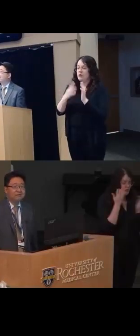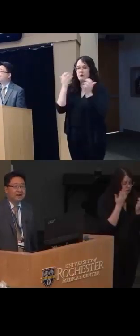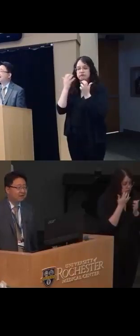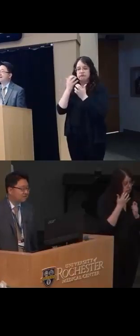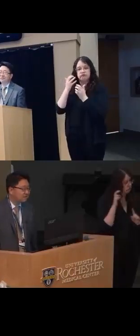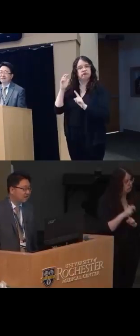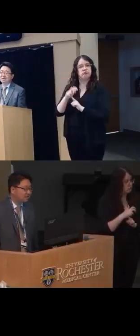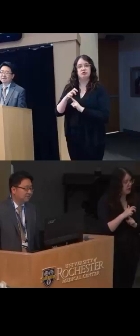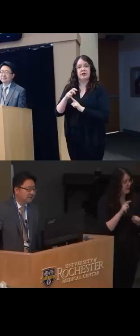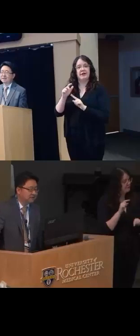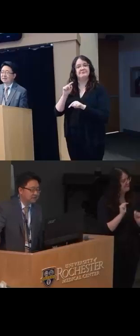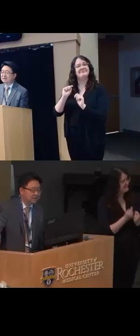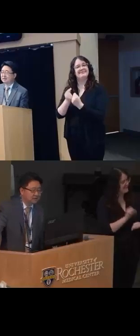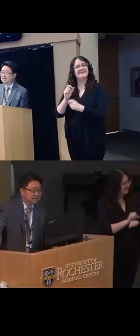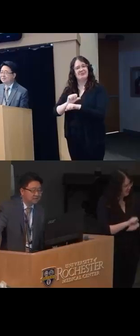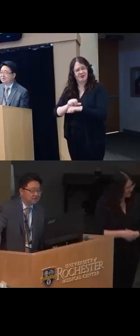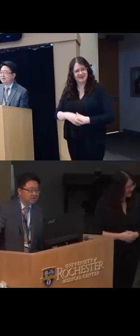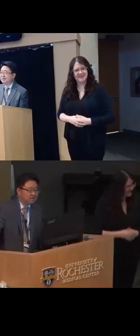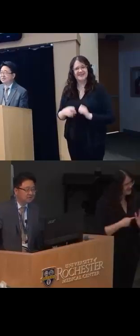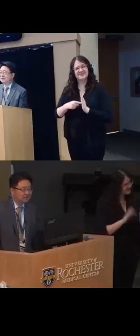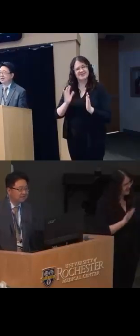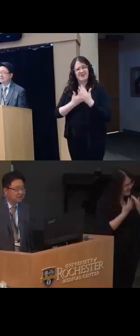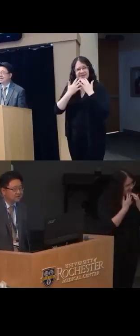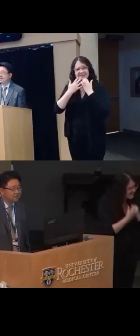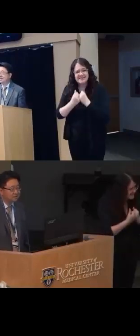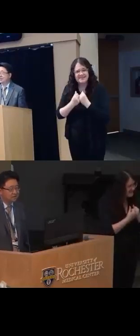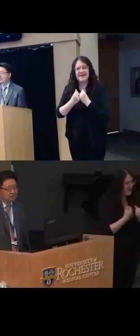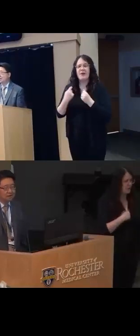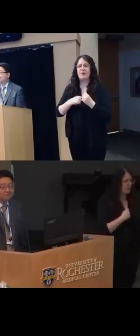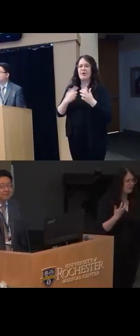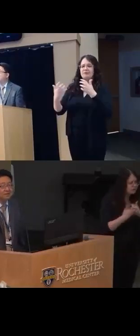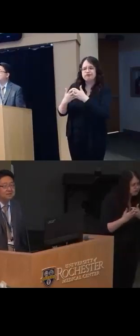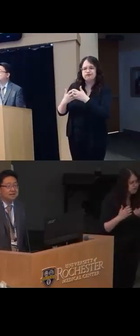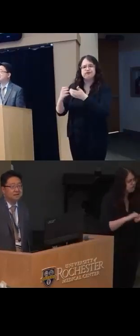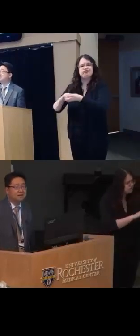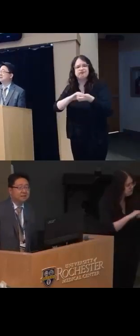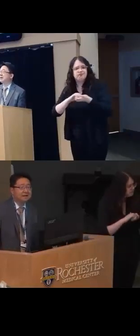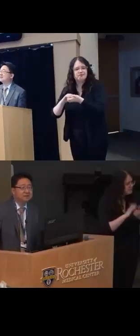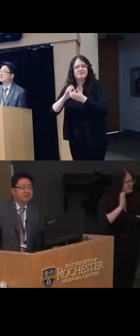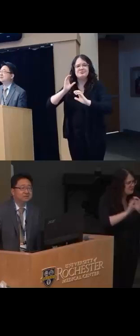our values complementarity communication collaboration competence and compassion